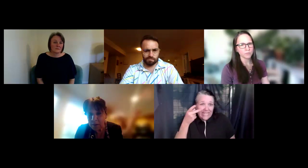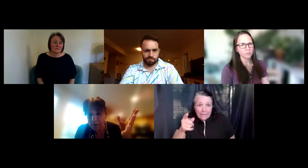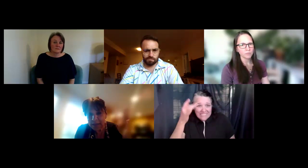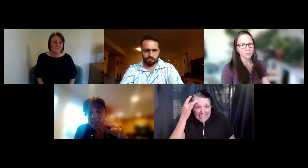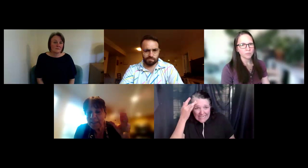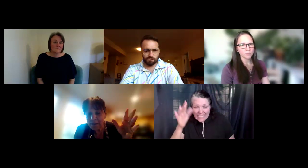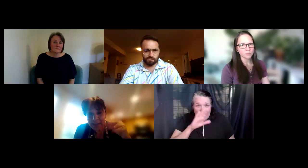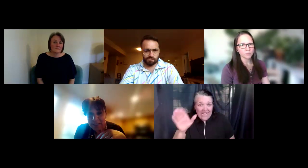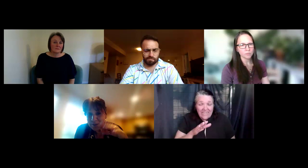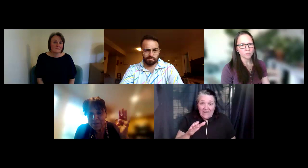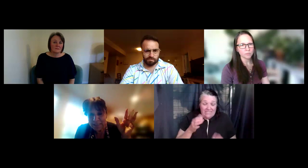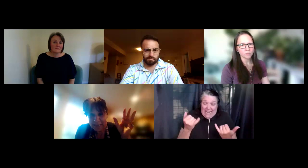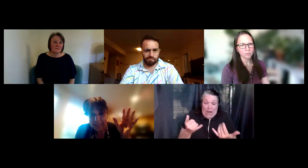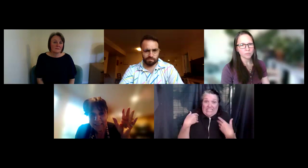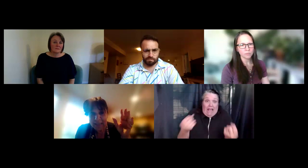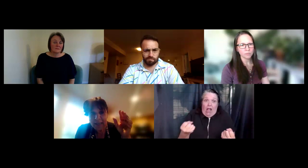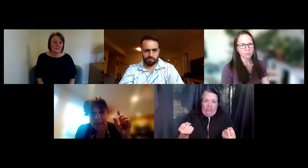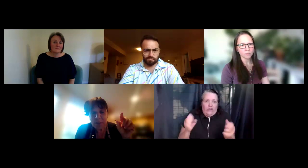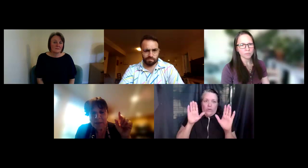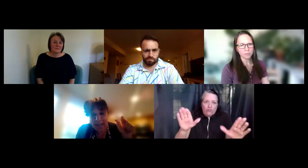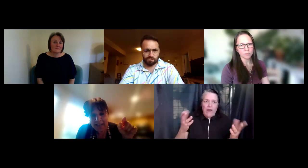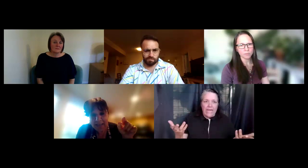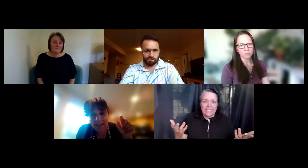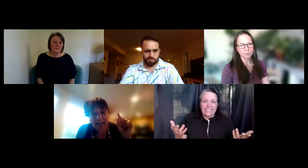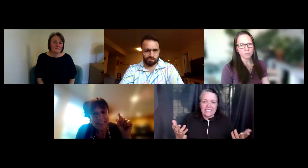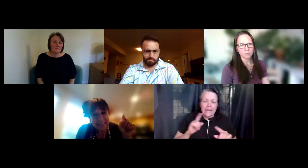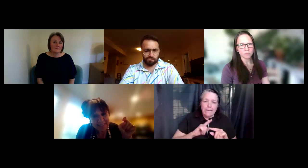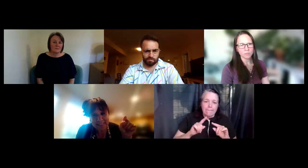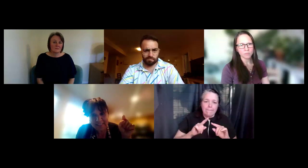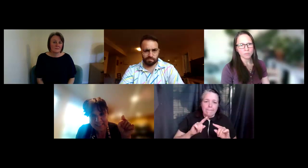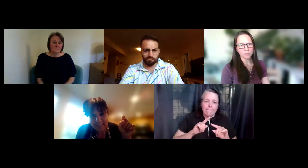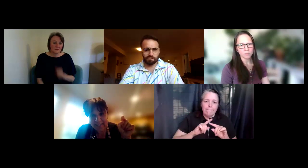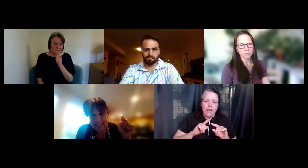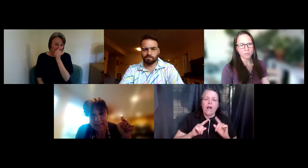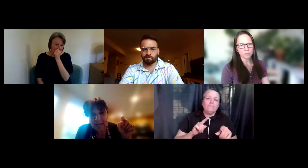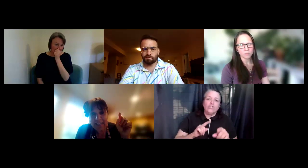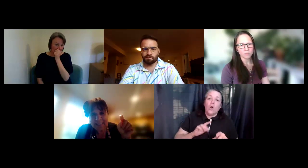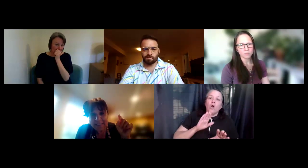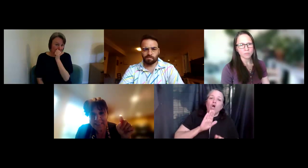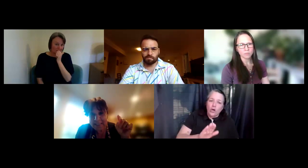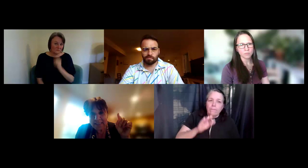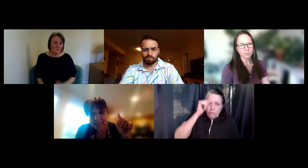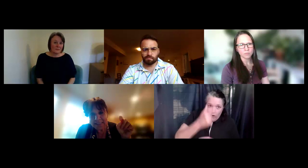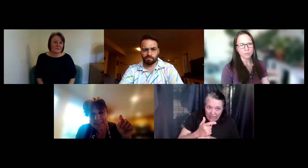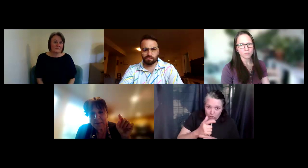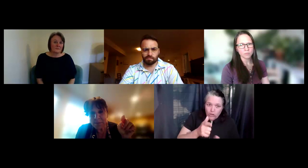healthy. He is healthy and he's doing fantastic but Hayden, I did see sick. I did see this,